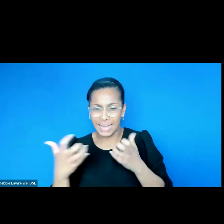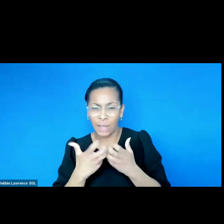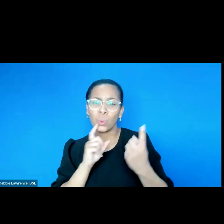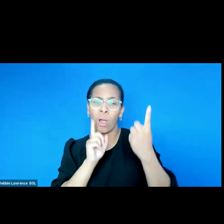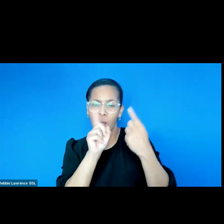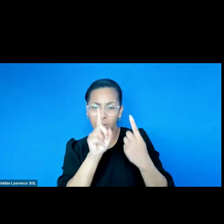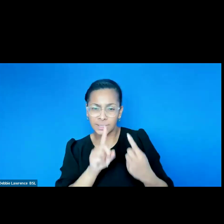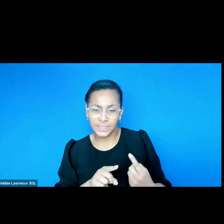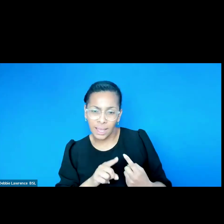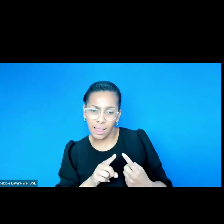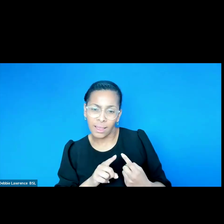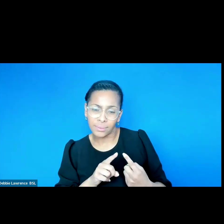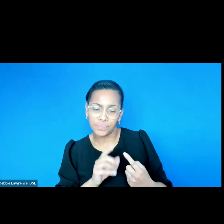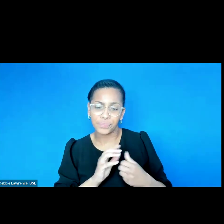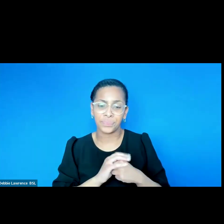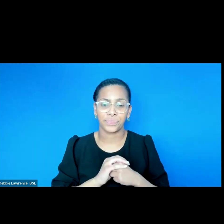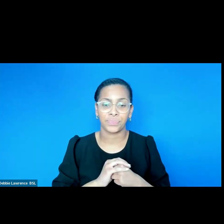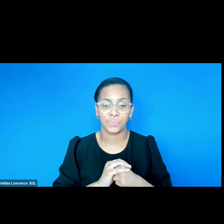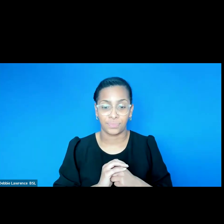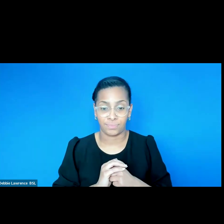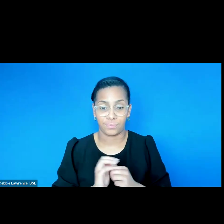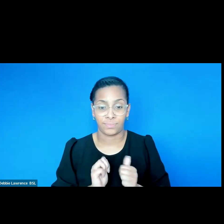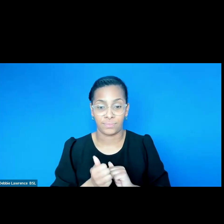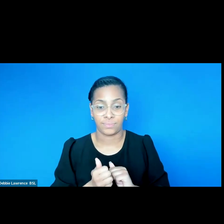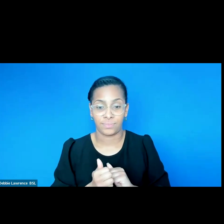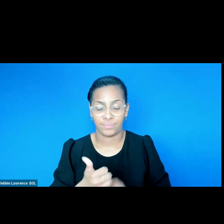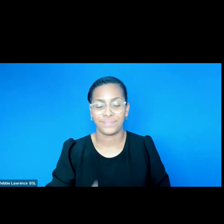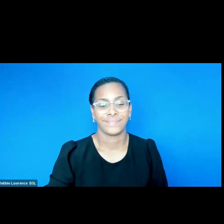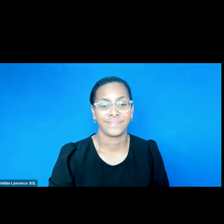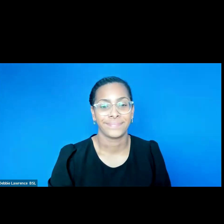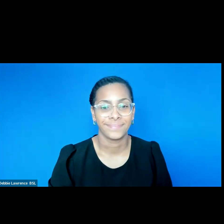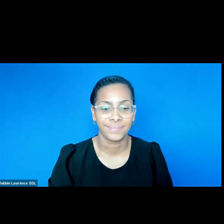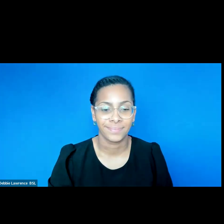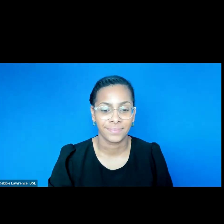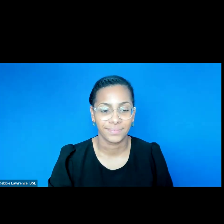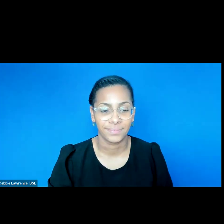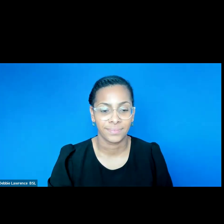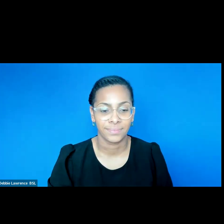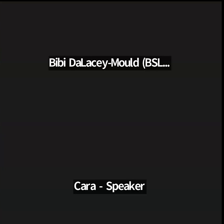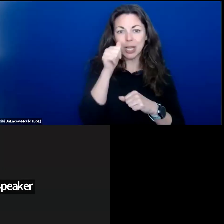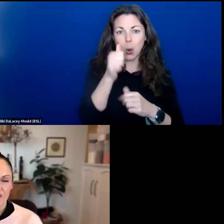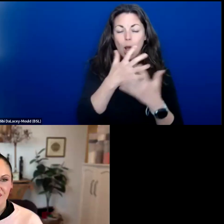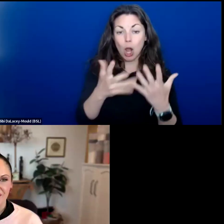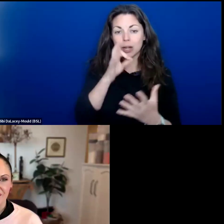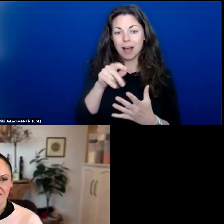a question that particularly has been asked for you, Cara, but I'm sure Natalie and Lucy, you have your perspectives as well,